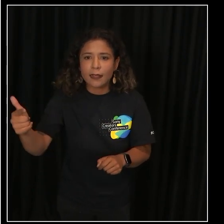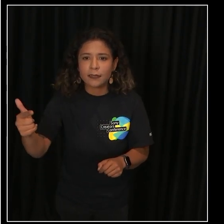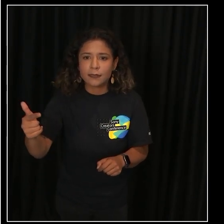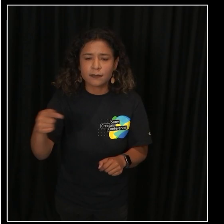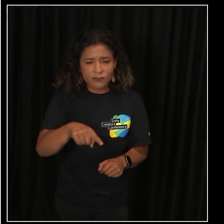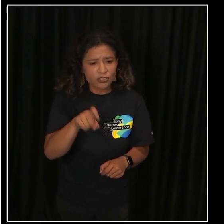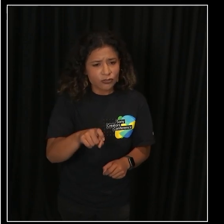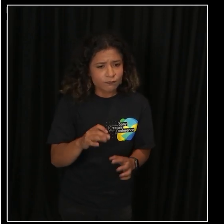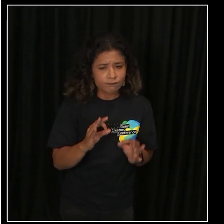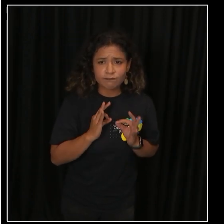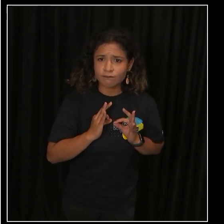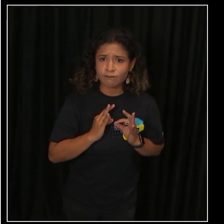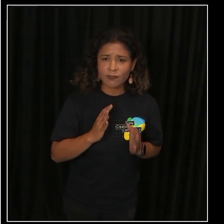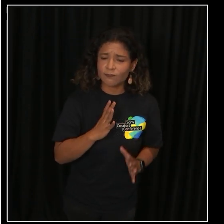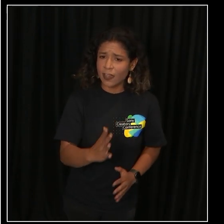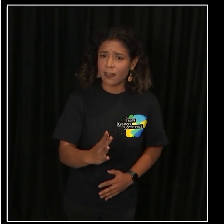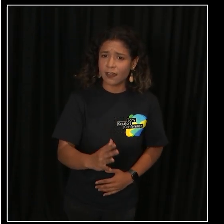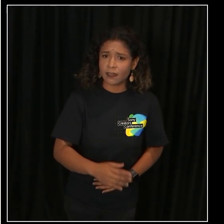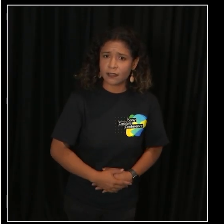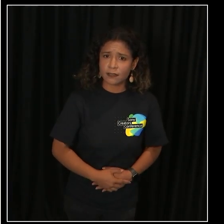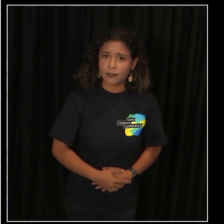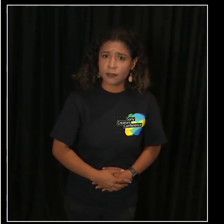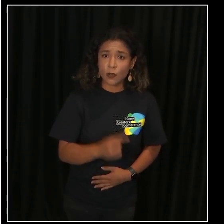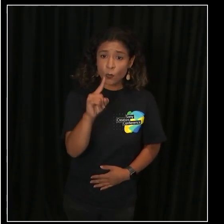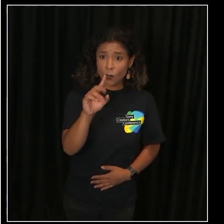As an aside, this one dimensional mapping has proven